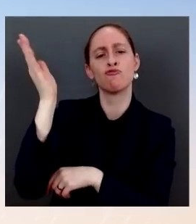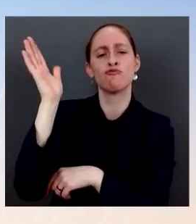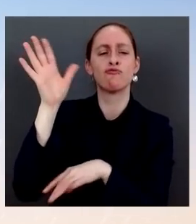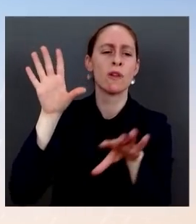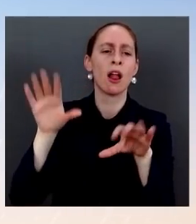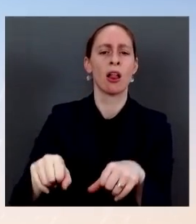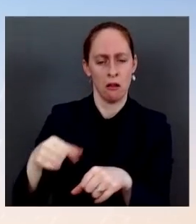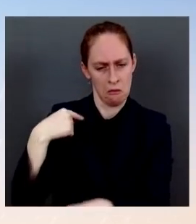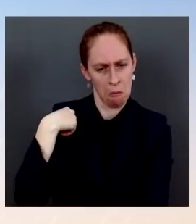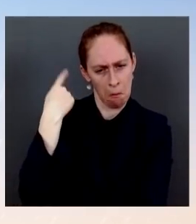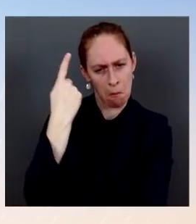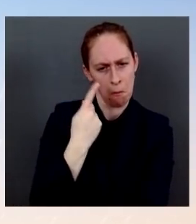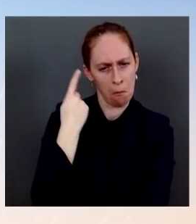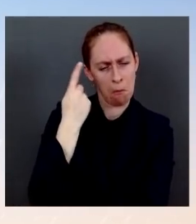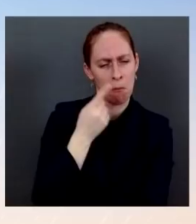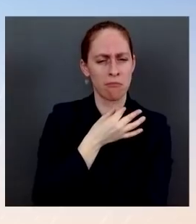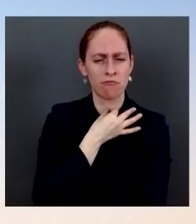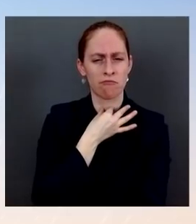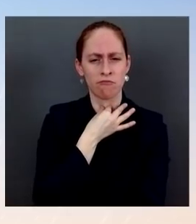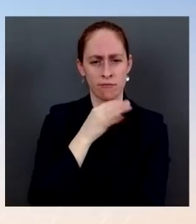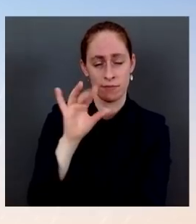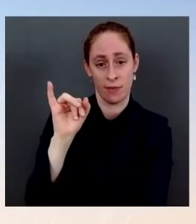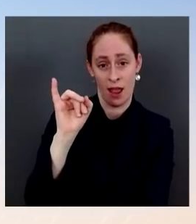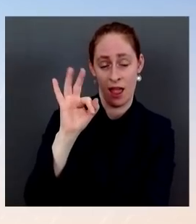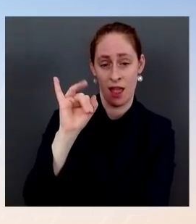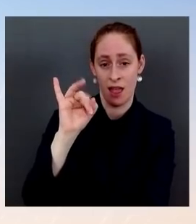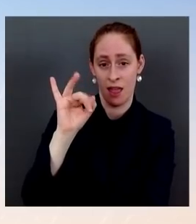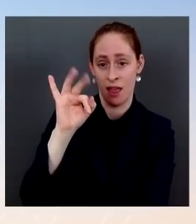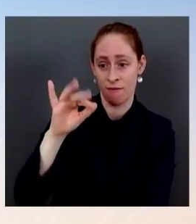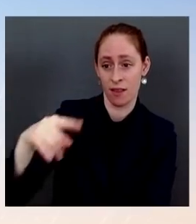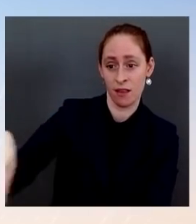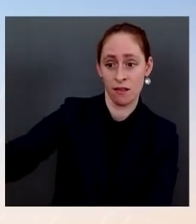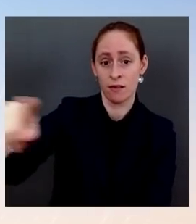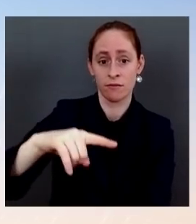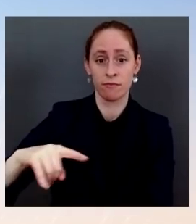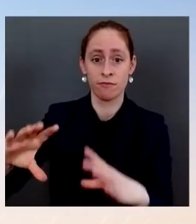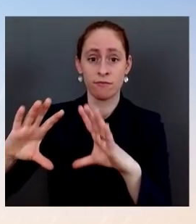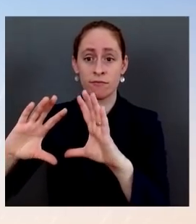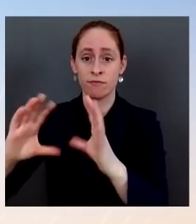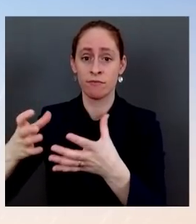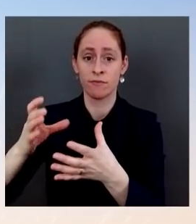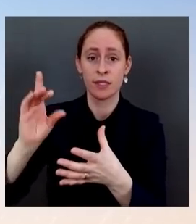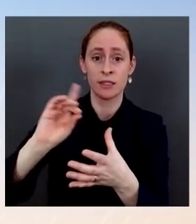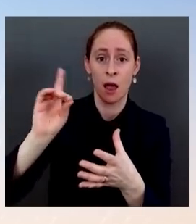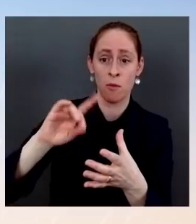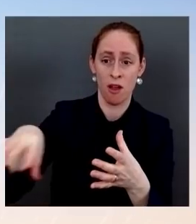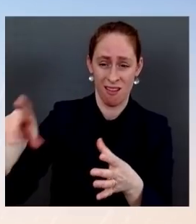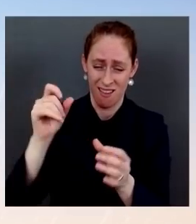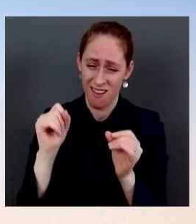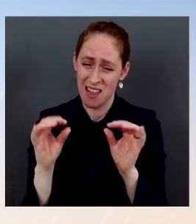for a filibuster exception, you know, why not gun violence, why not climate change or immigration"? Ms. Psaki: Well, he's happy to have